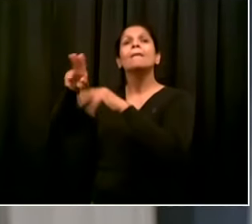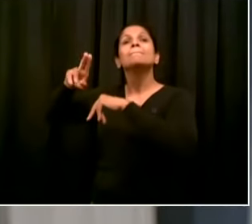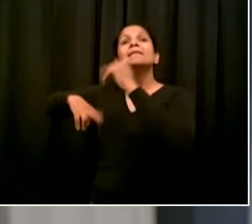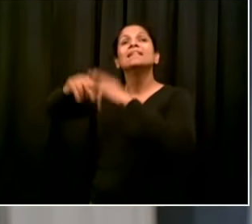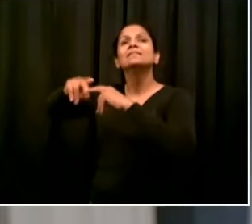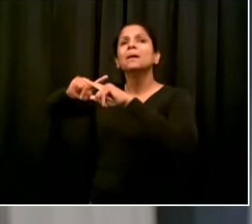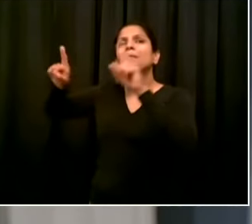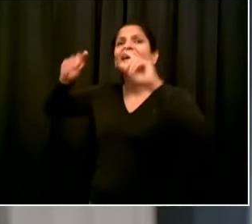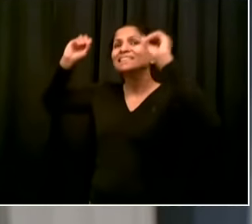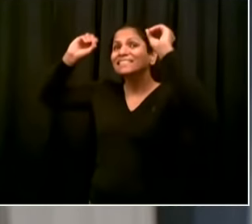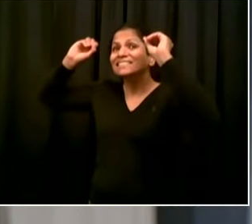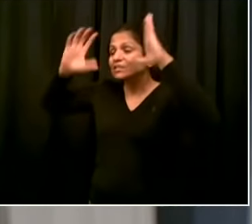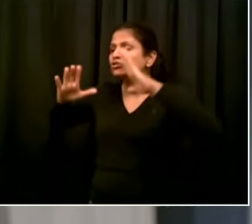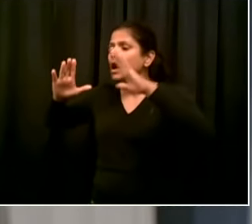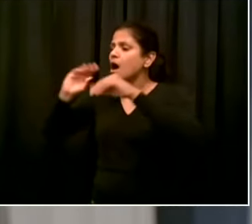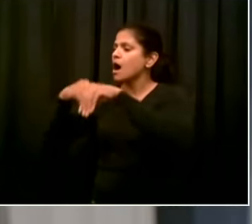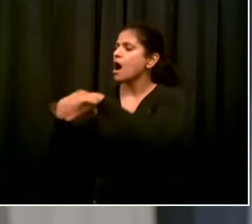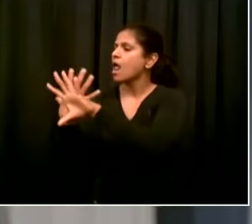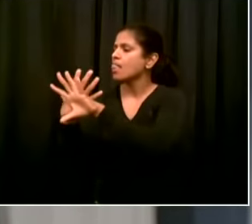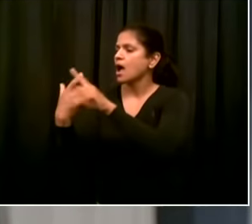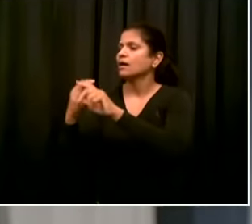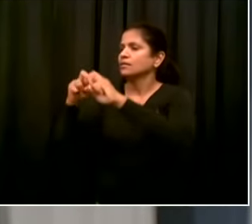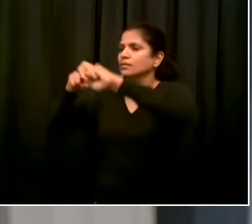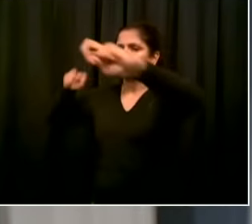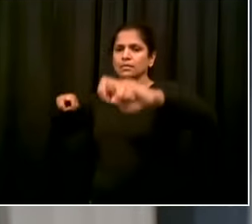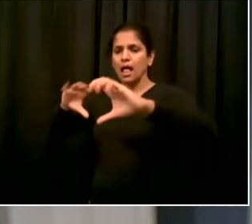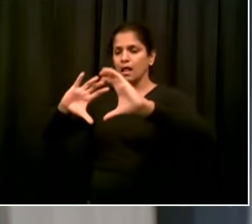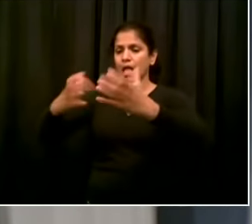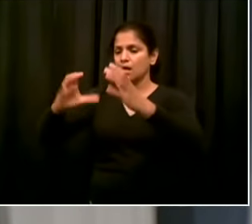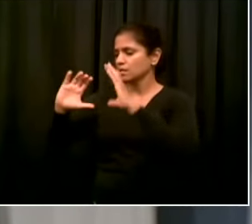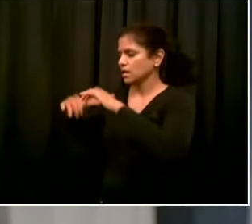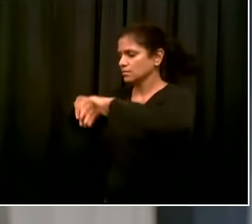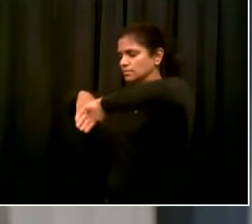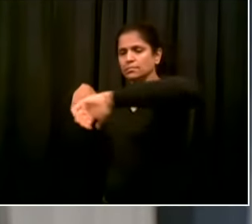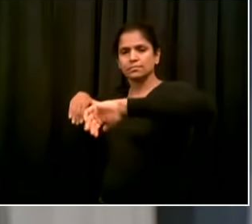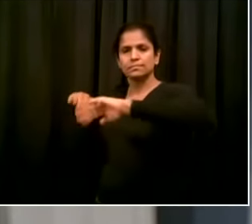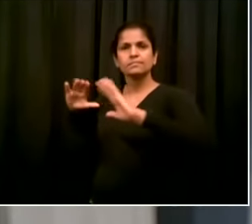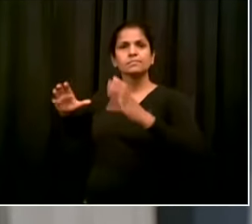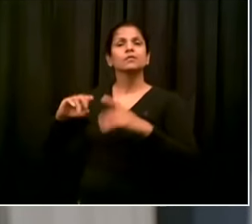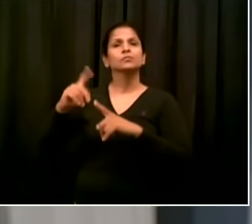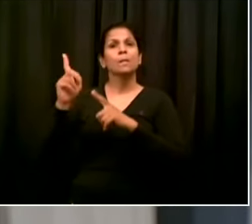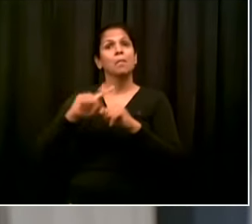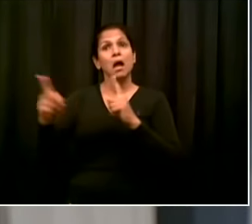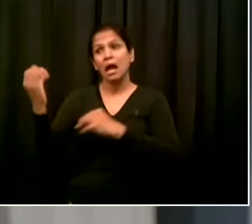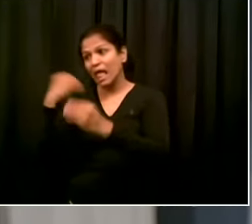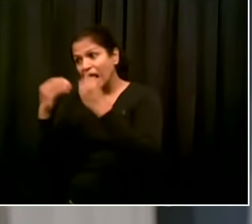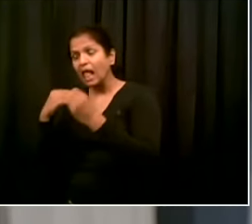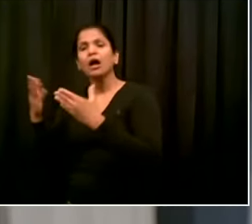IT MAKES SENSE. IT IS A DIFFICULT TRANSITION BUT PEOPLE ARE MAKING IT HAPPEN. WE ARE GOING TO